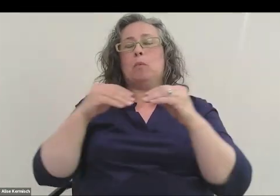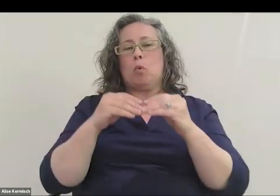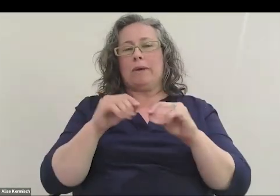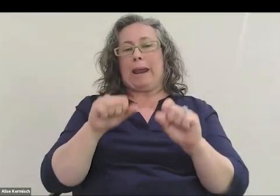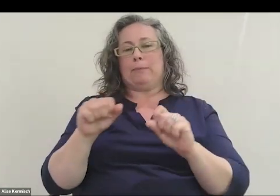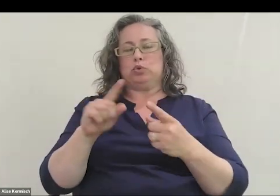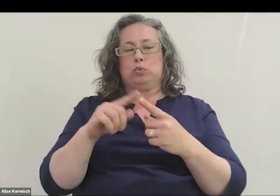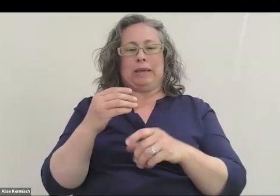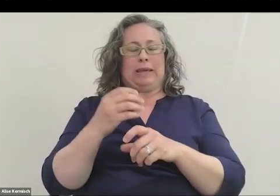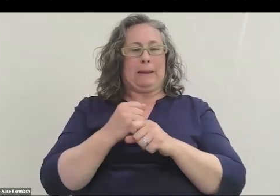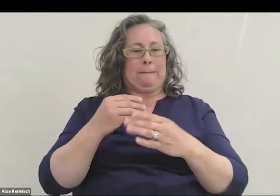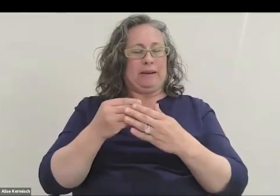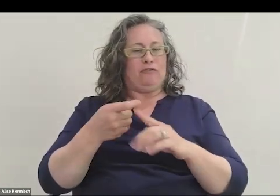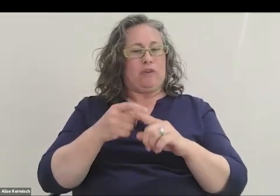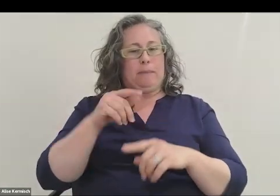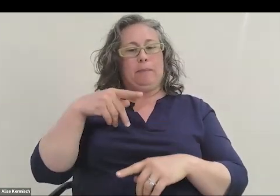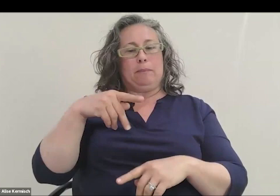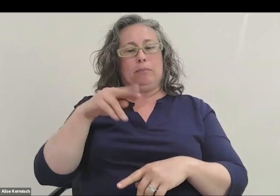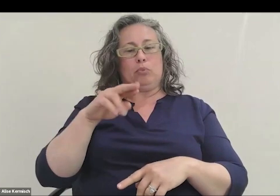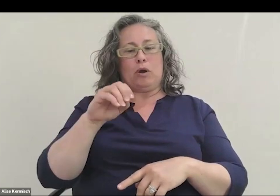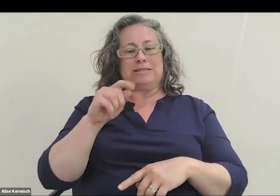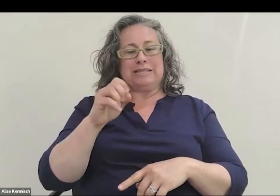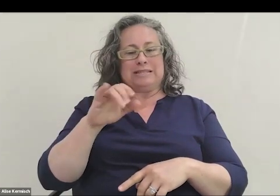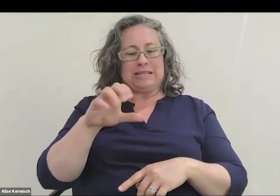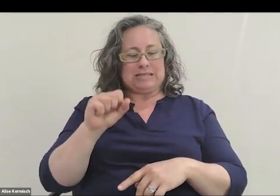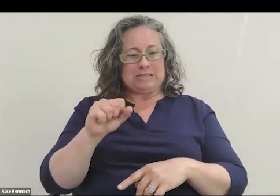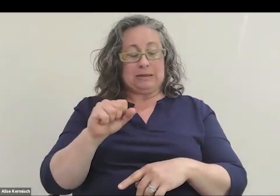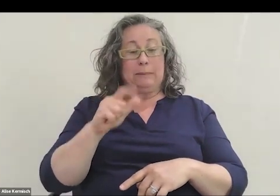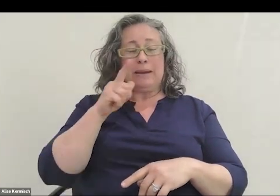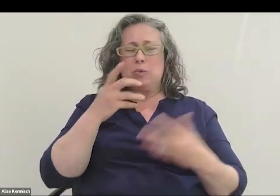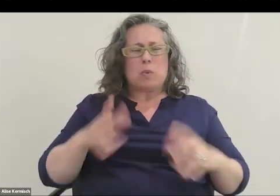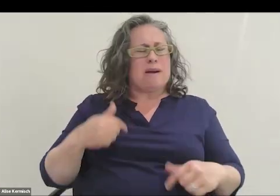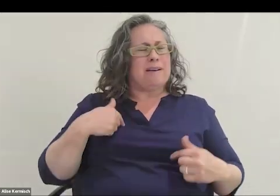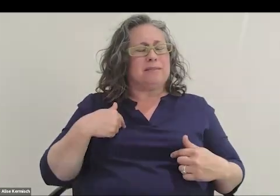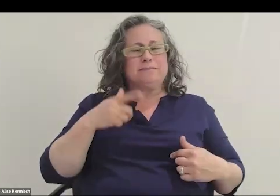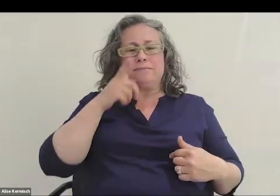I do not want to do that, because if I succeed, it would make me the only one in my thesis would help.